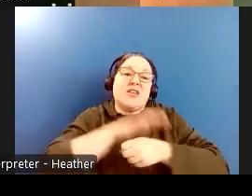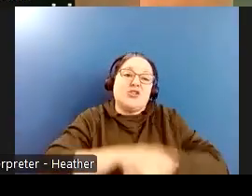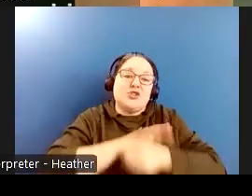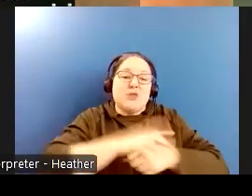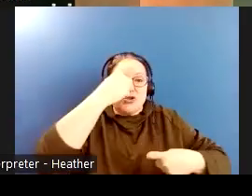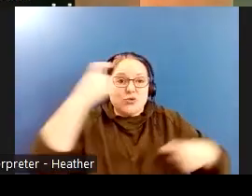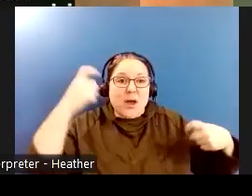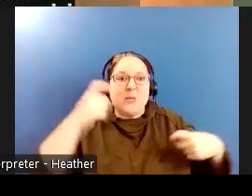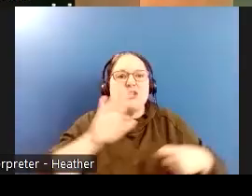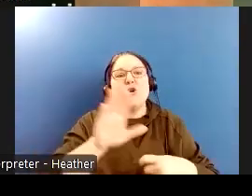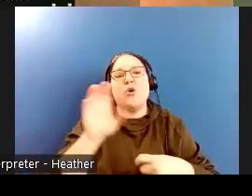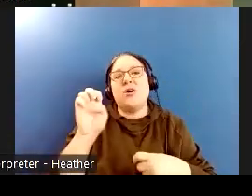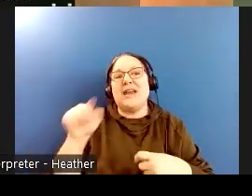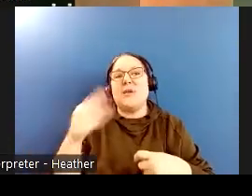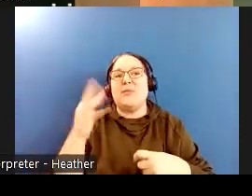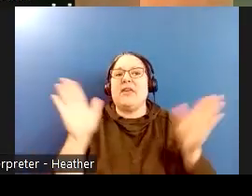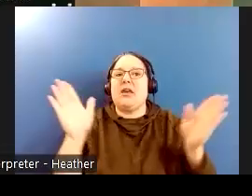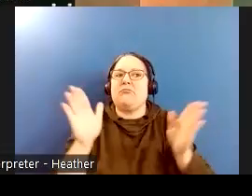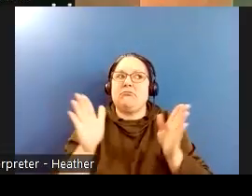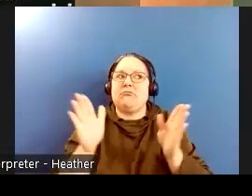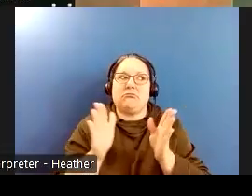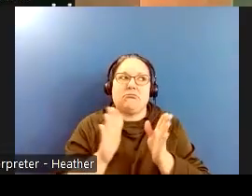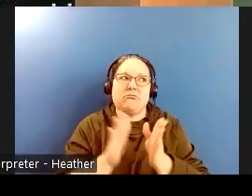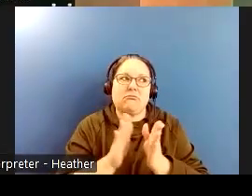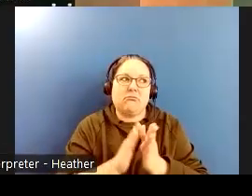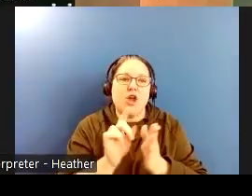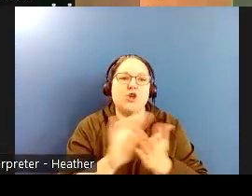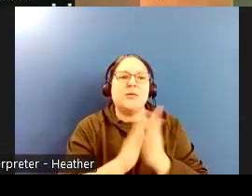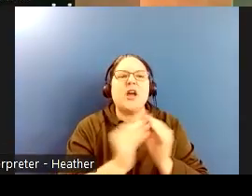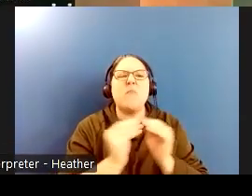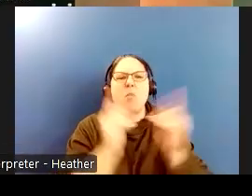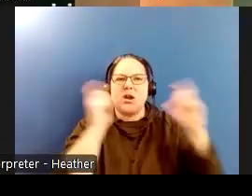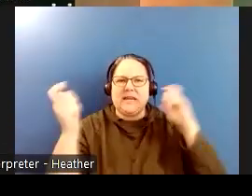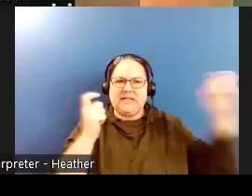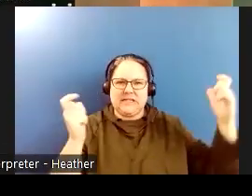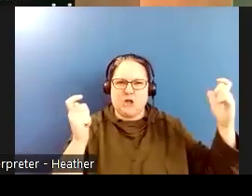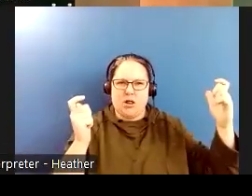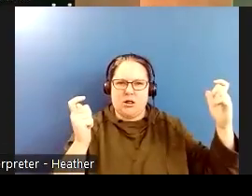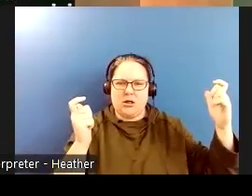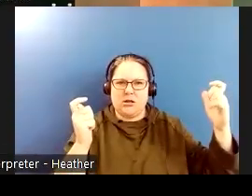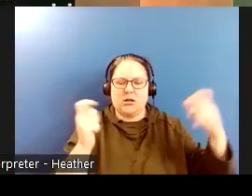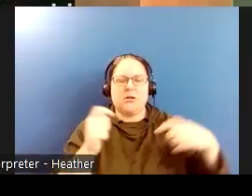sort of narrows uh you become a little bit more egotistical. and uh they sample things or they